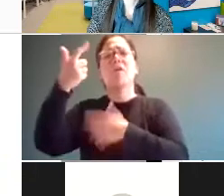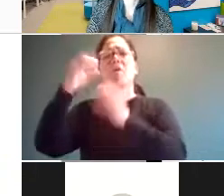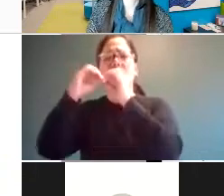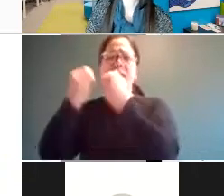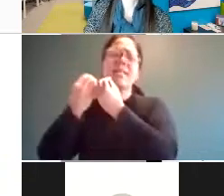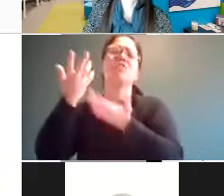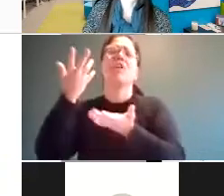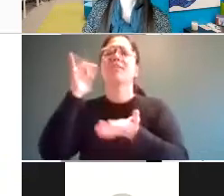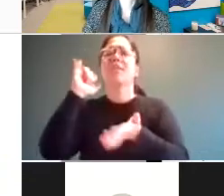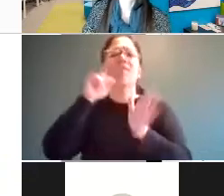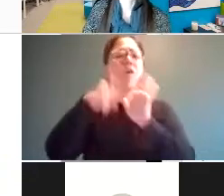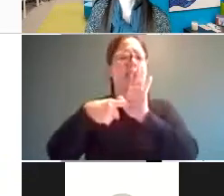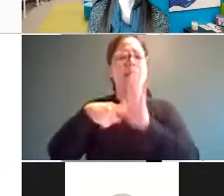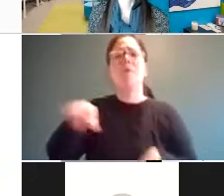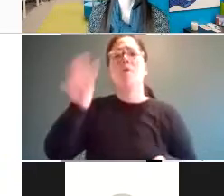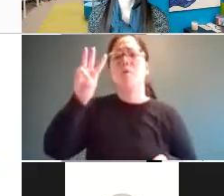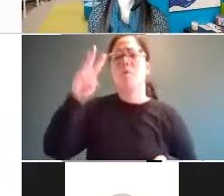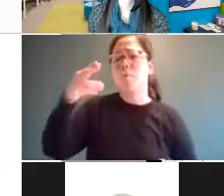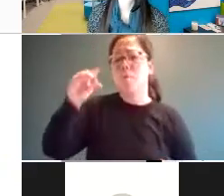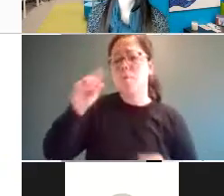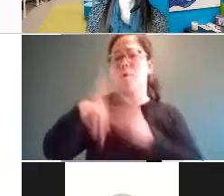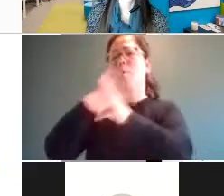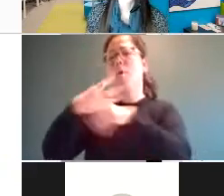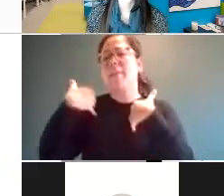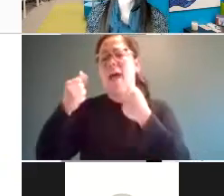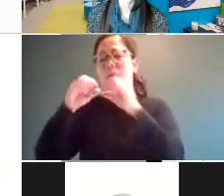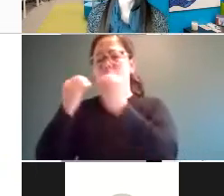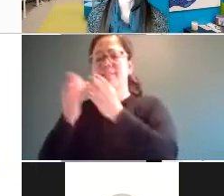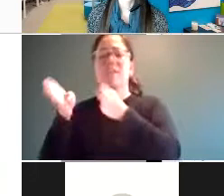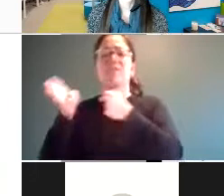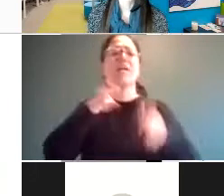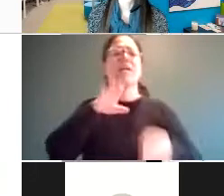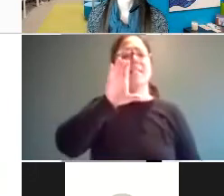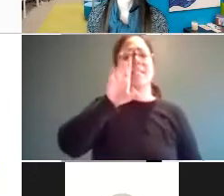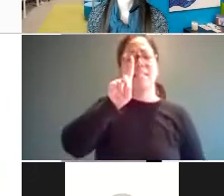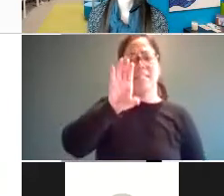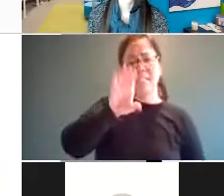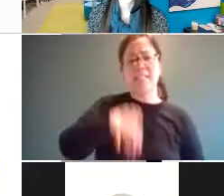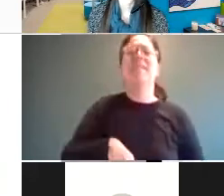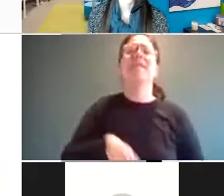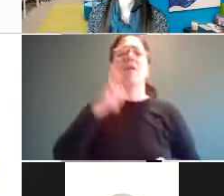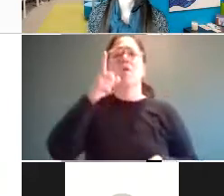for example, the World Health Organization or the CDC, then including links to their materials